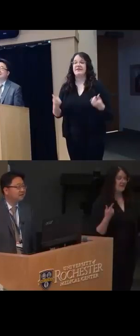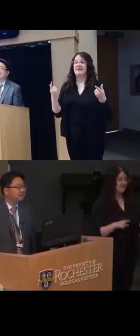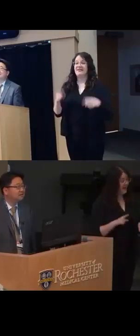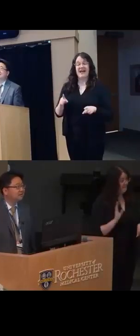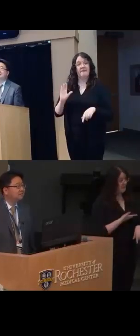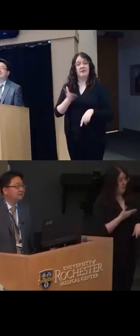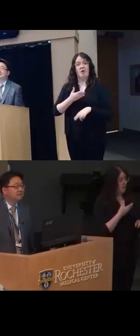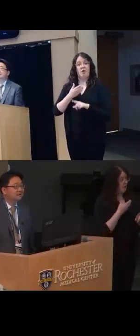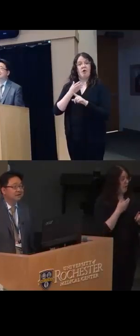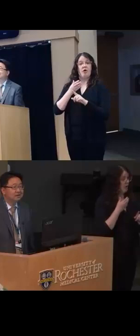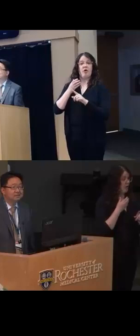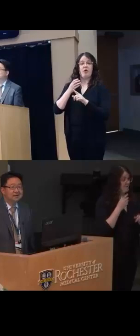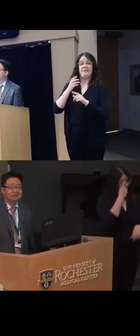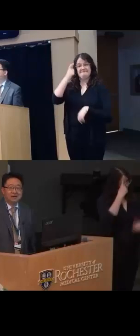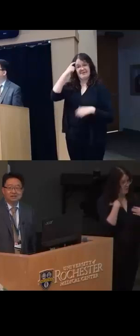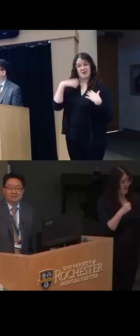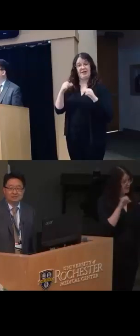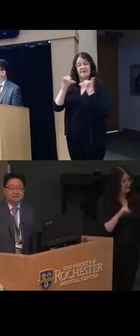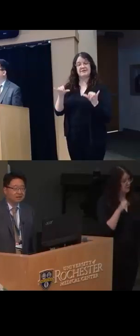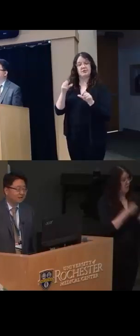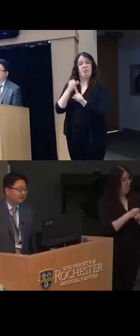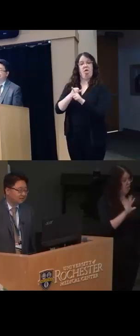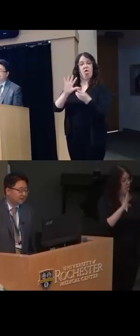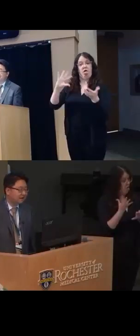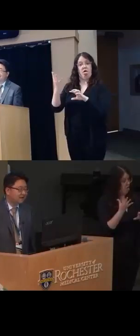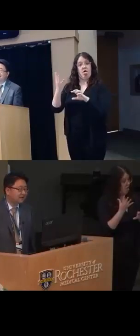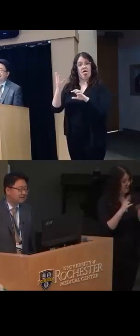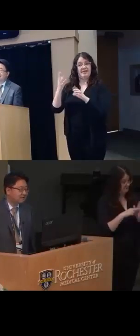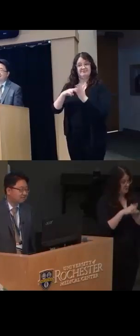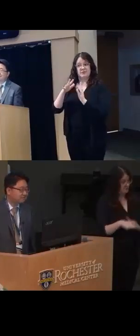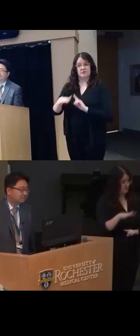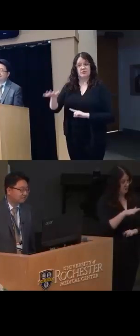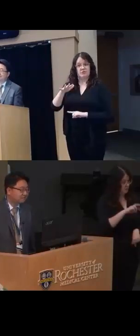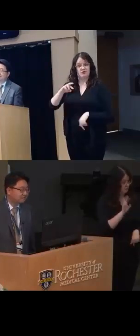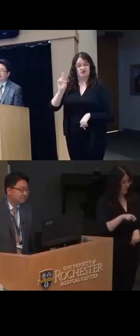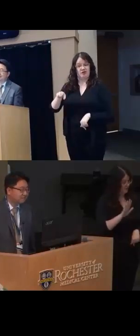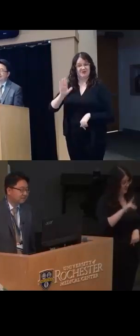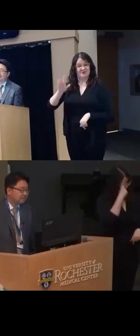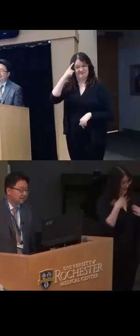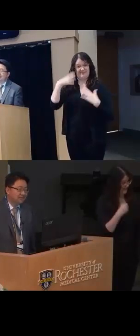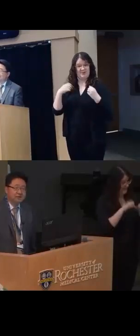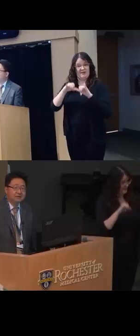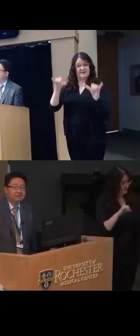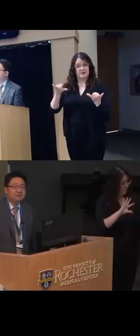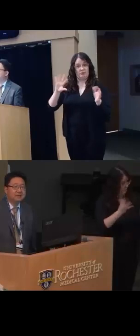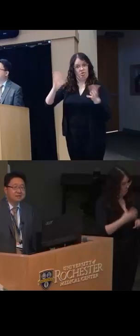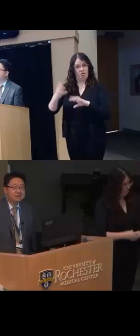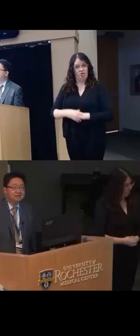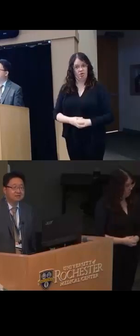mental health system in our Greater Rochester area gets paralyzed and during that crisis